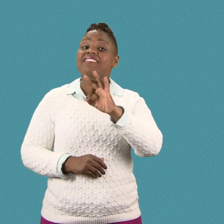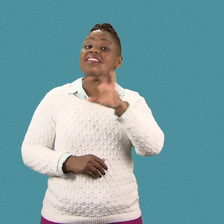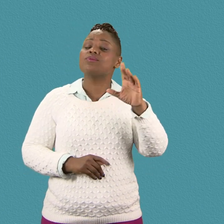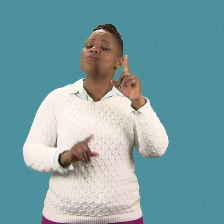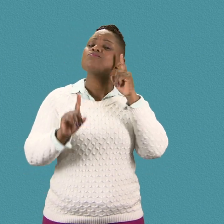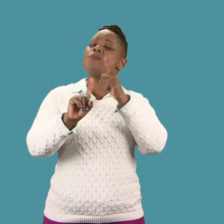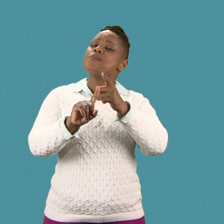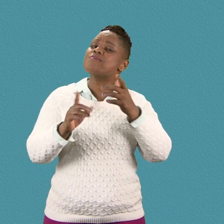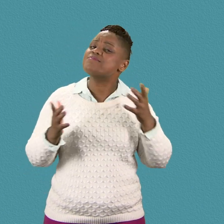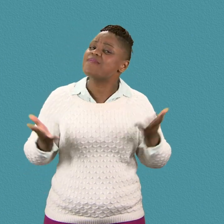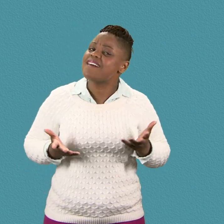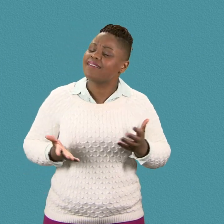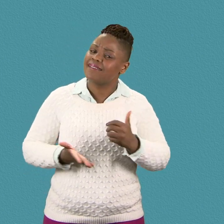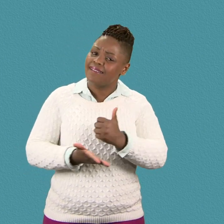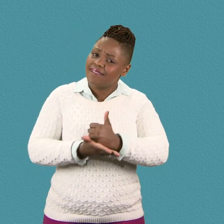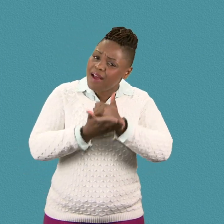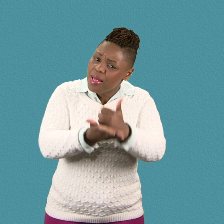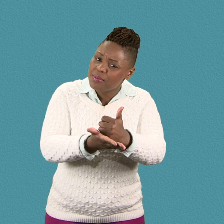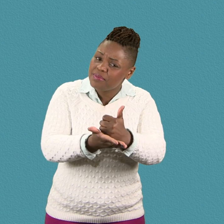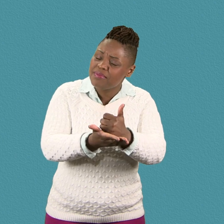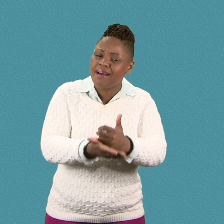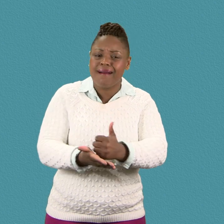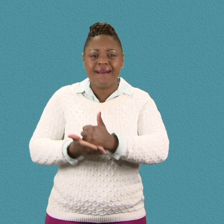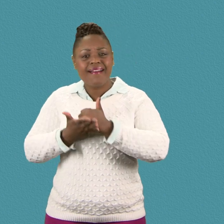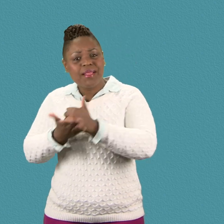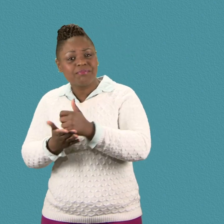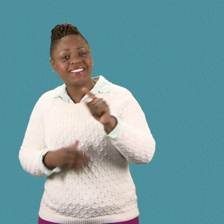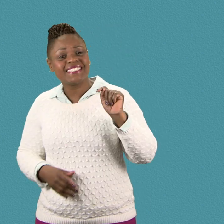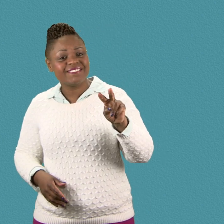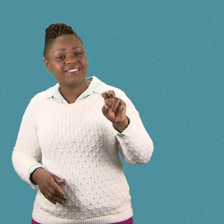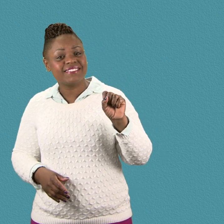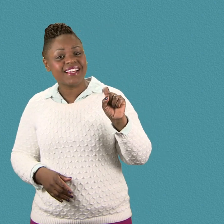We are here to help broadcasters and viewers make a smooth transition.